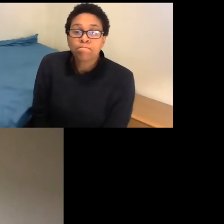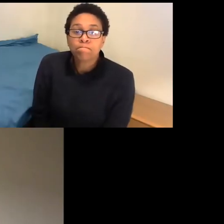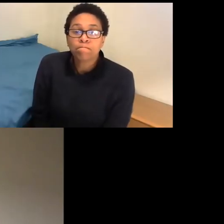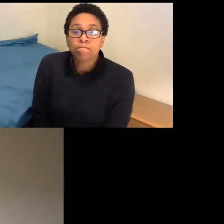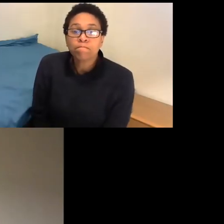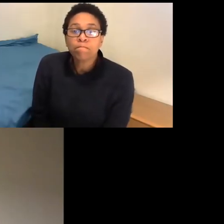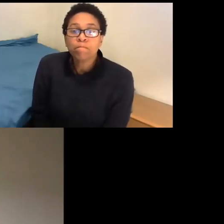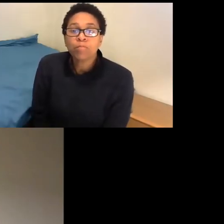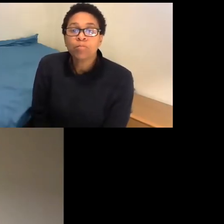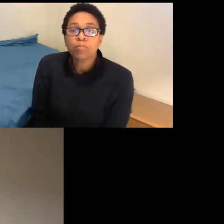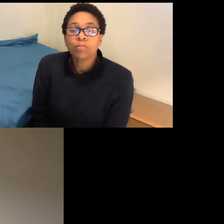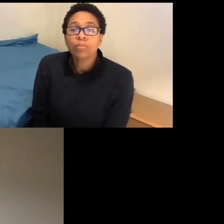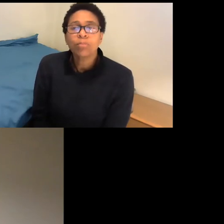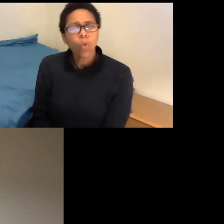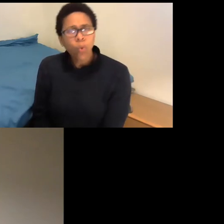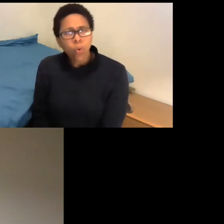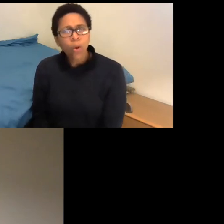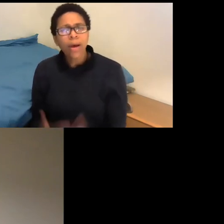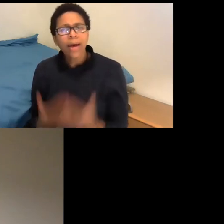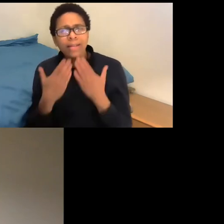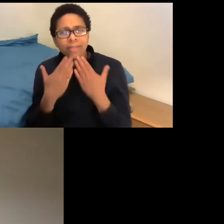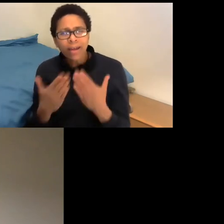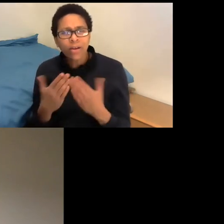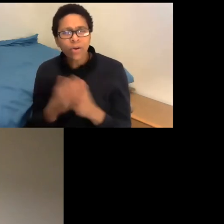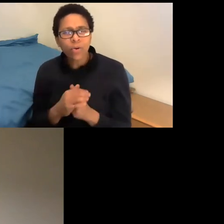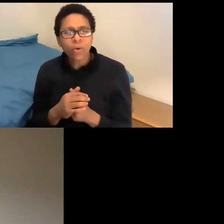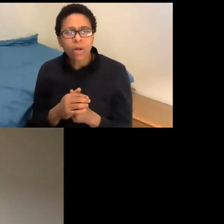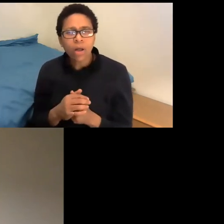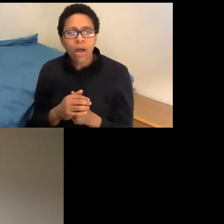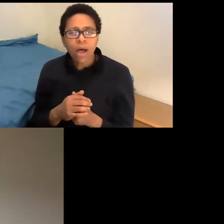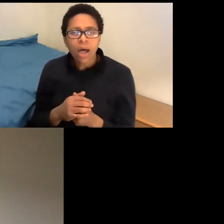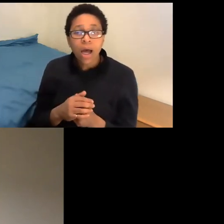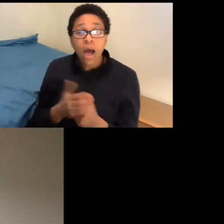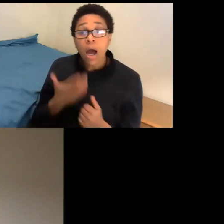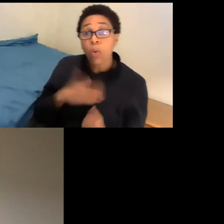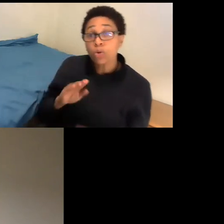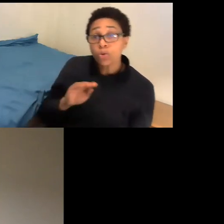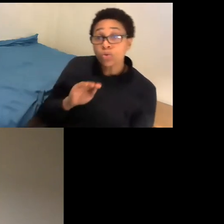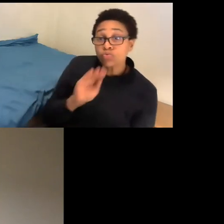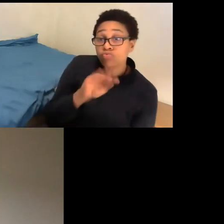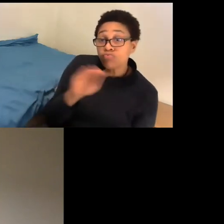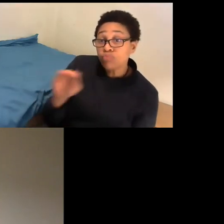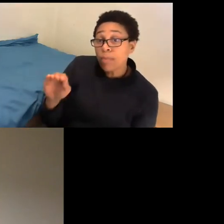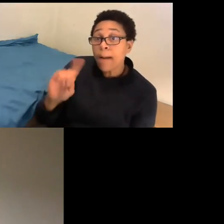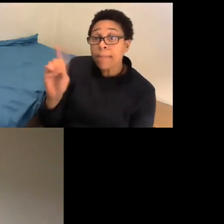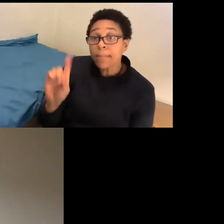Maryanne: Thank you, I think, uhm, I just use this opportunity to remind people that If they would like to submit a question